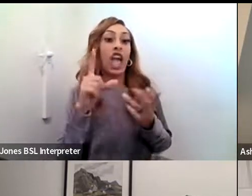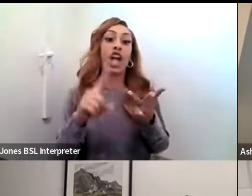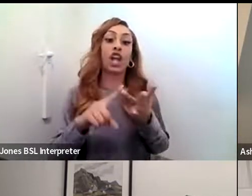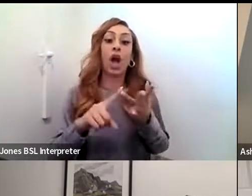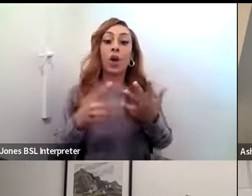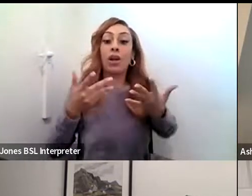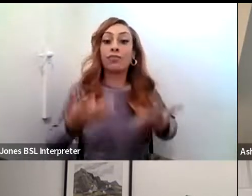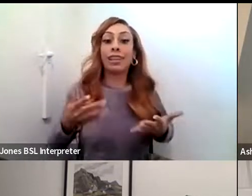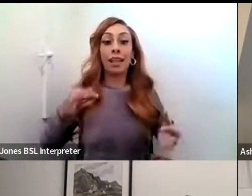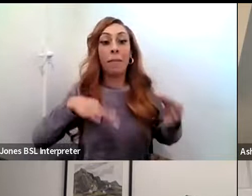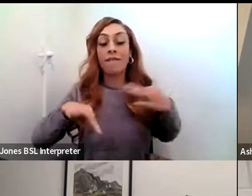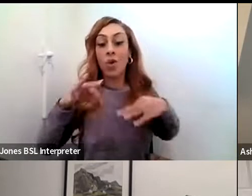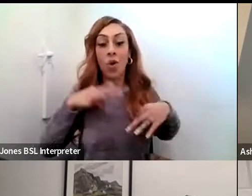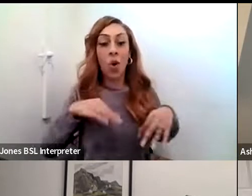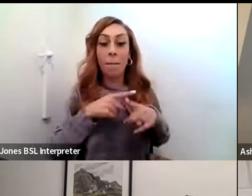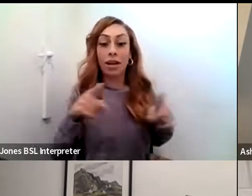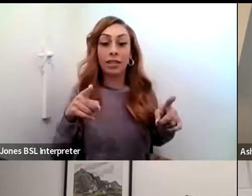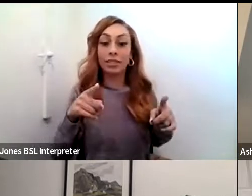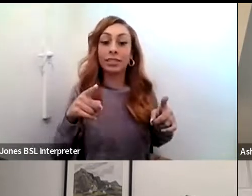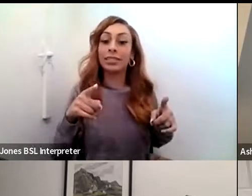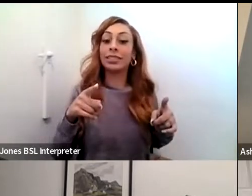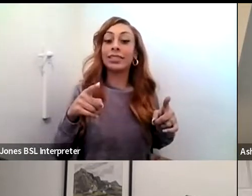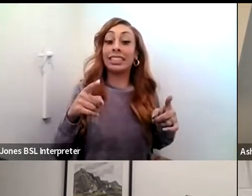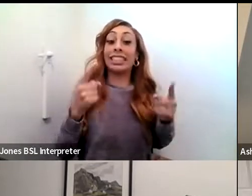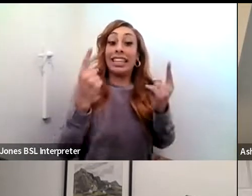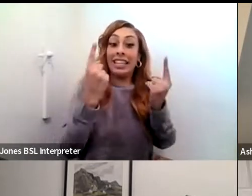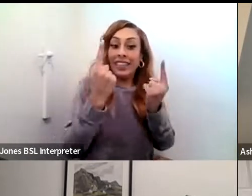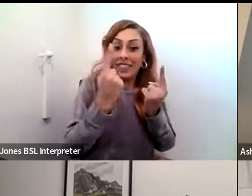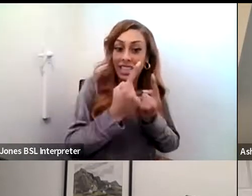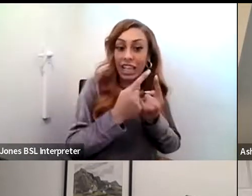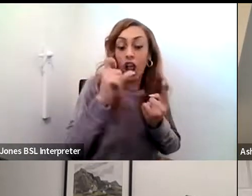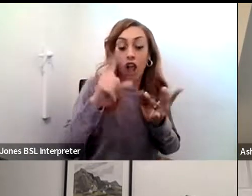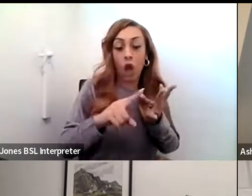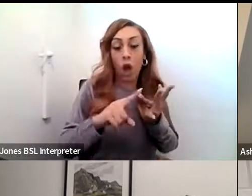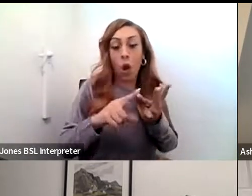the physically co-present thing is what inherently creates the liveness.